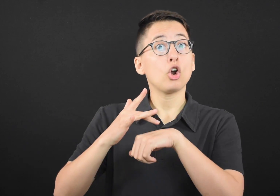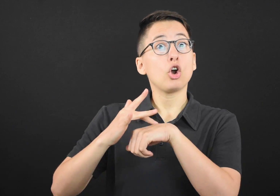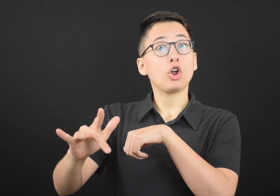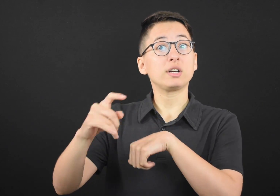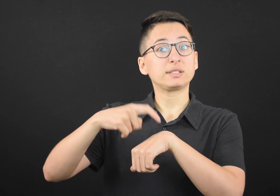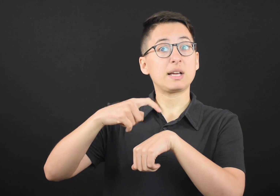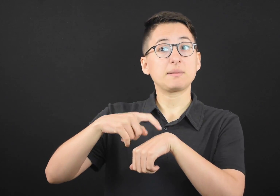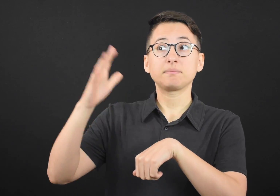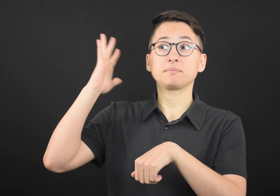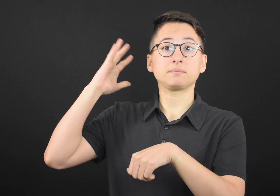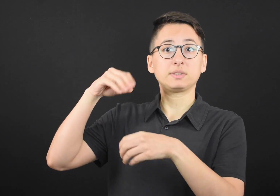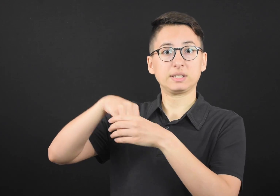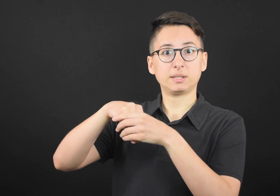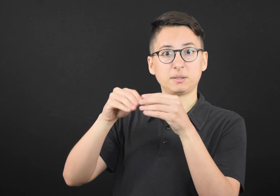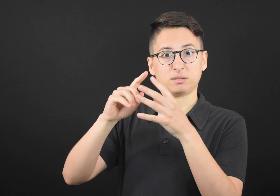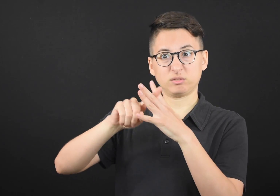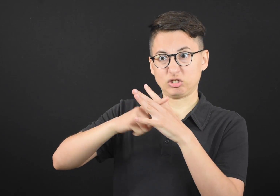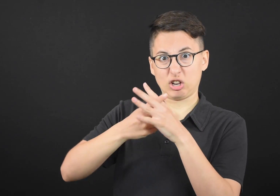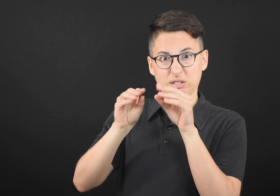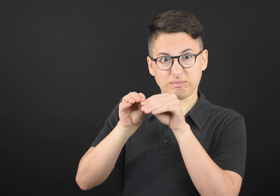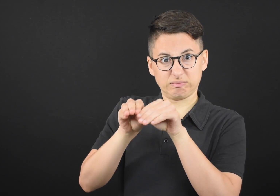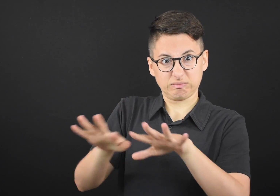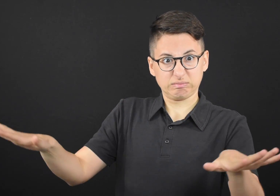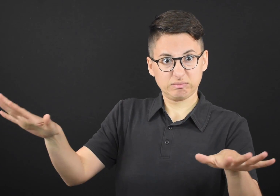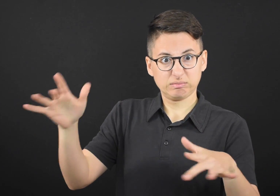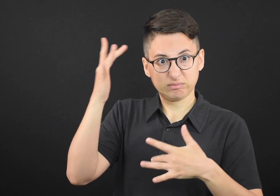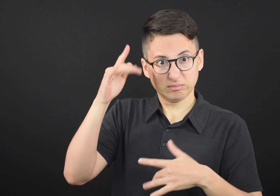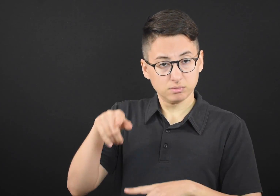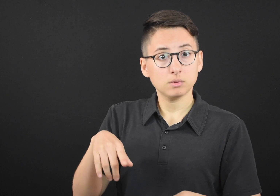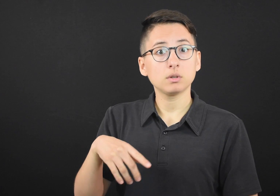While there were some data early in the pandemic that suggested that